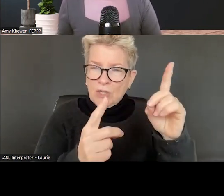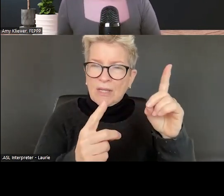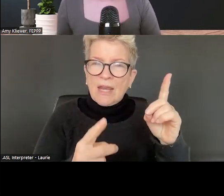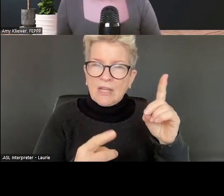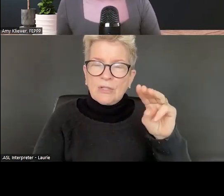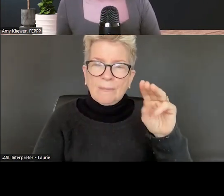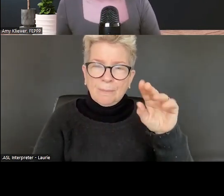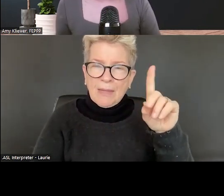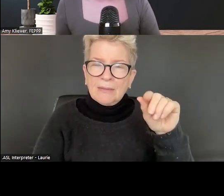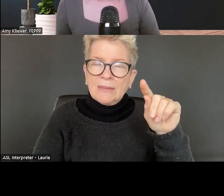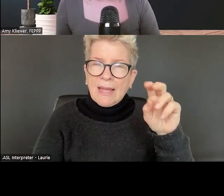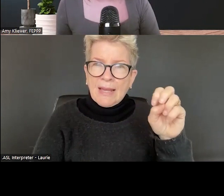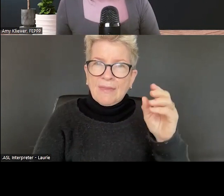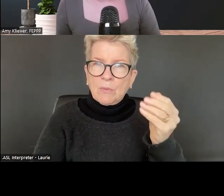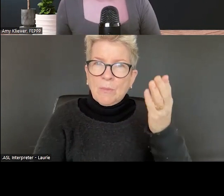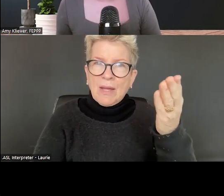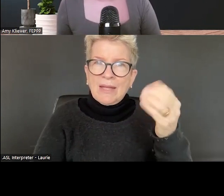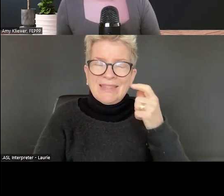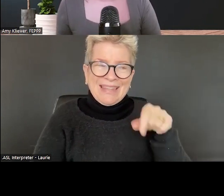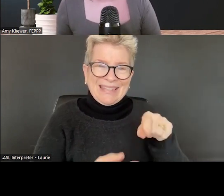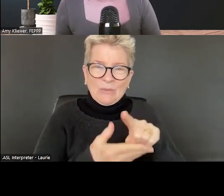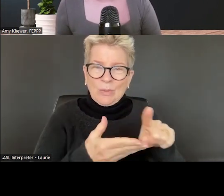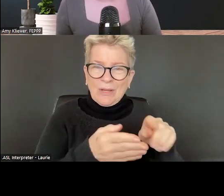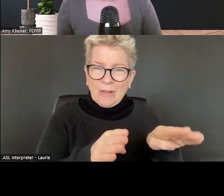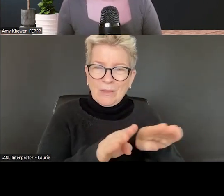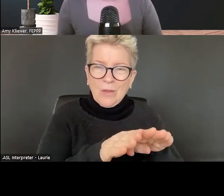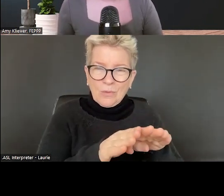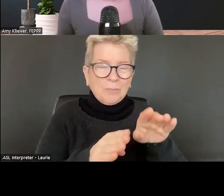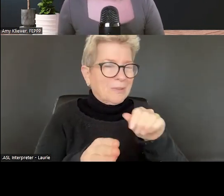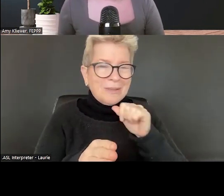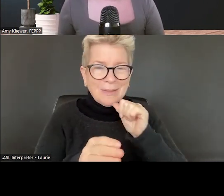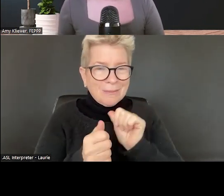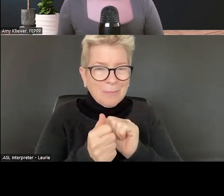The legislative session did close this week without that mandate being passed and